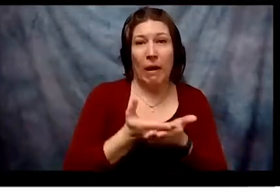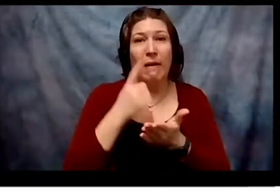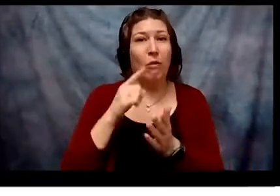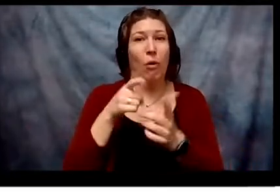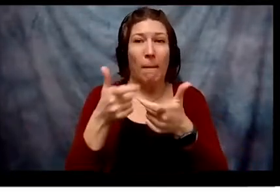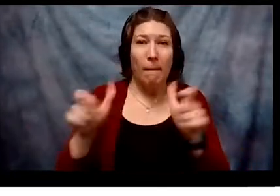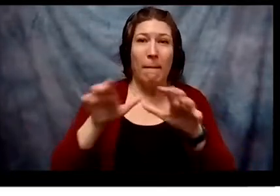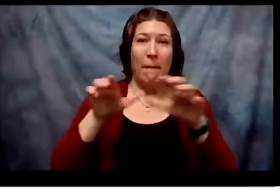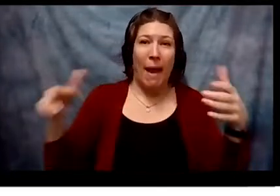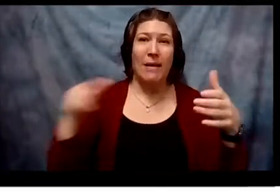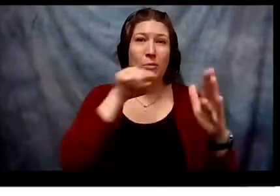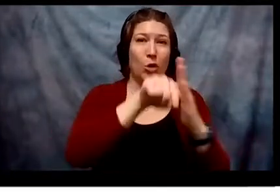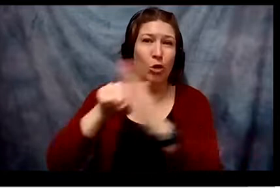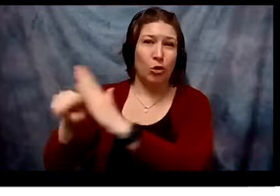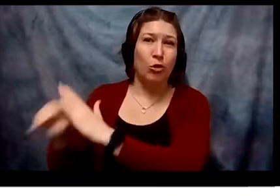and genocide.